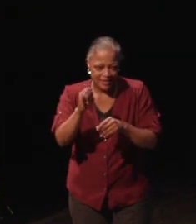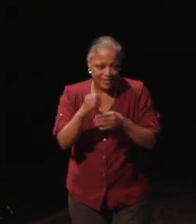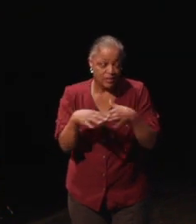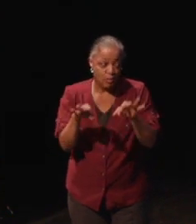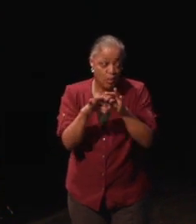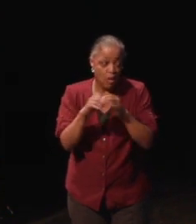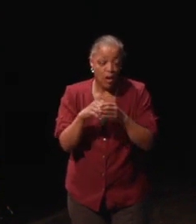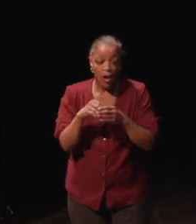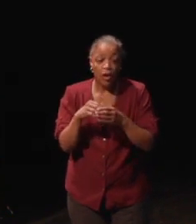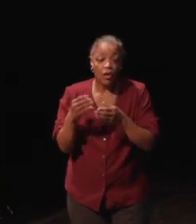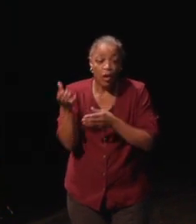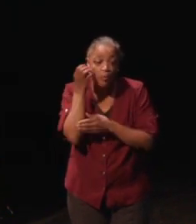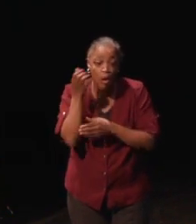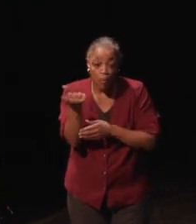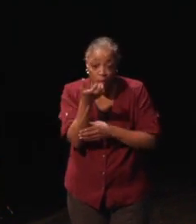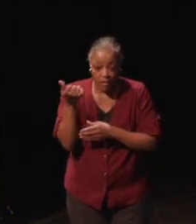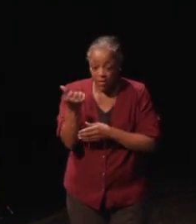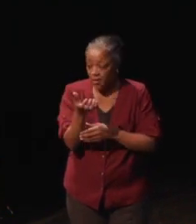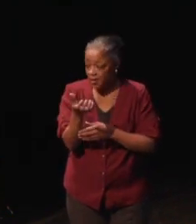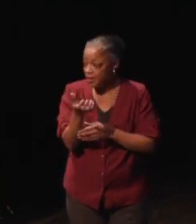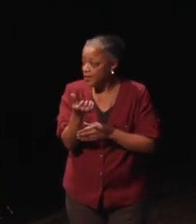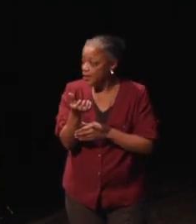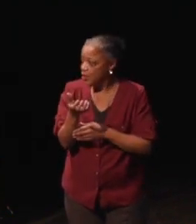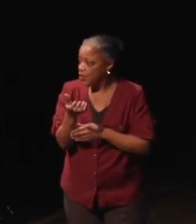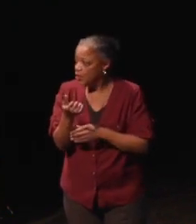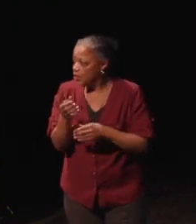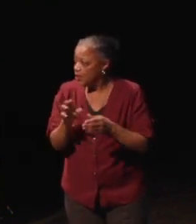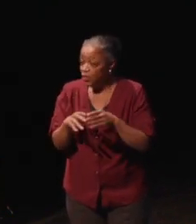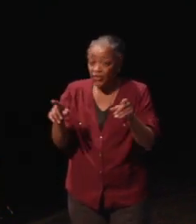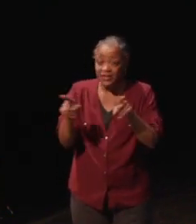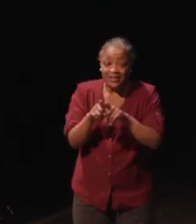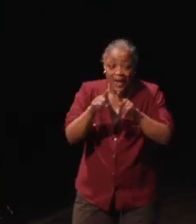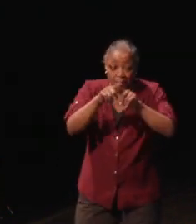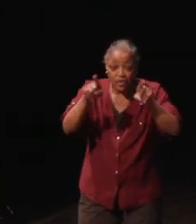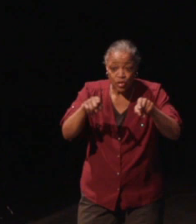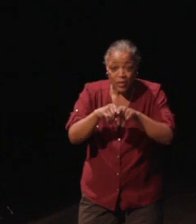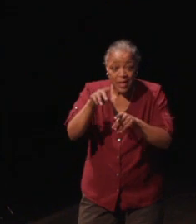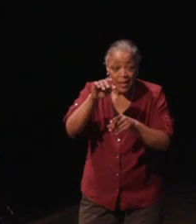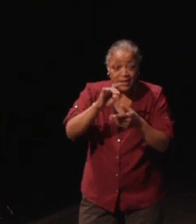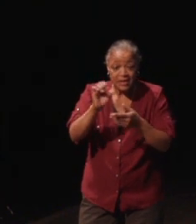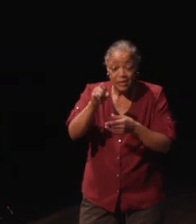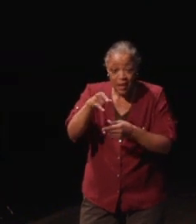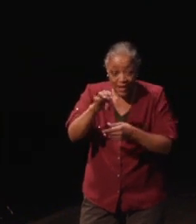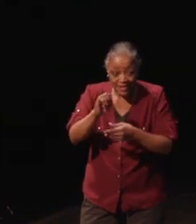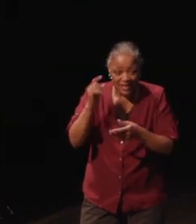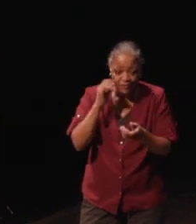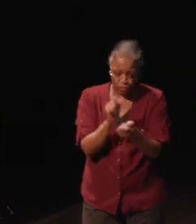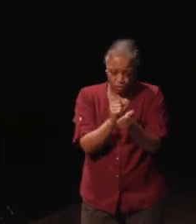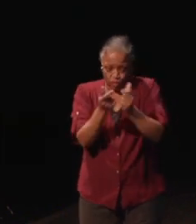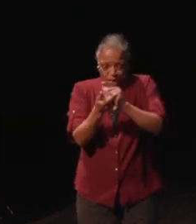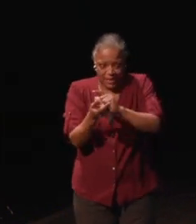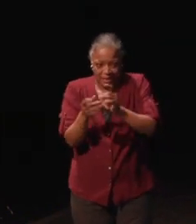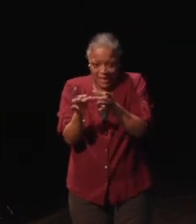They oh yes, also screen space, they use always the same screen space whereas if you translate texts even the word play,